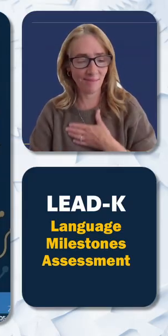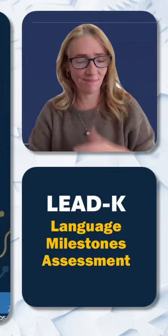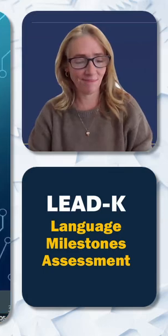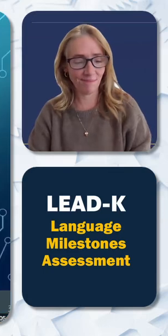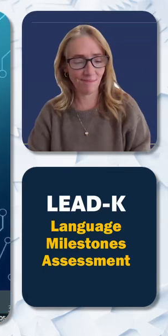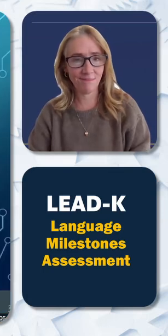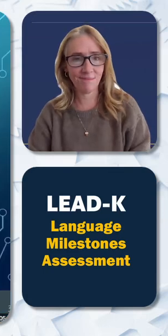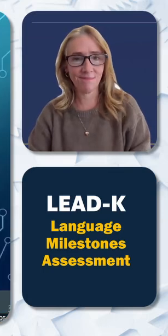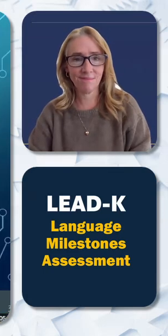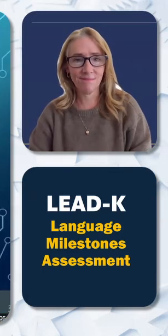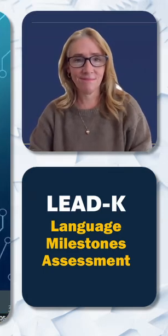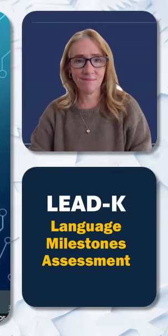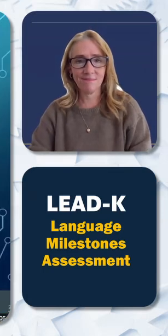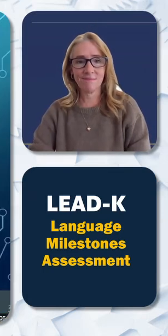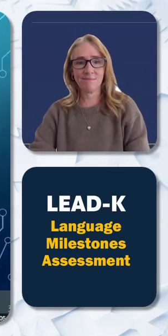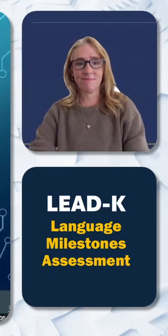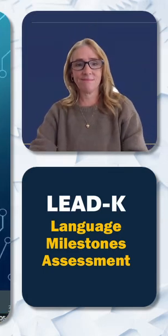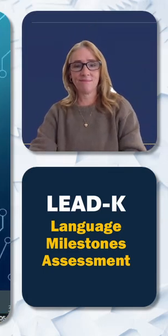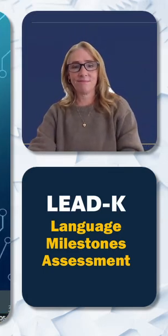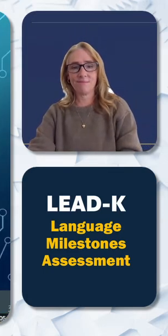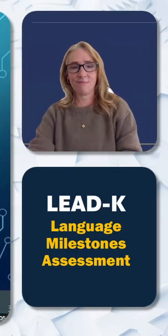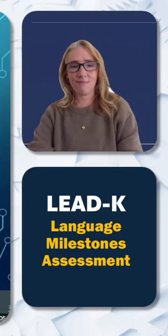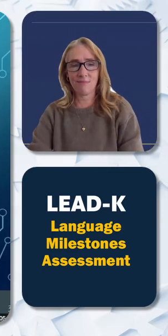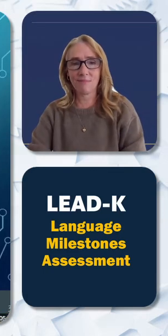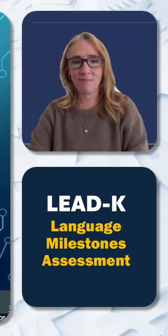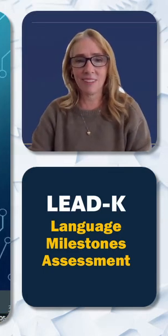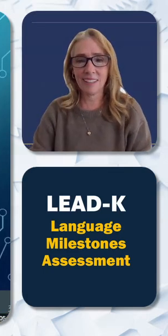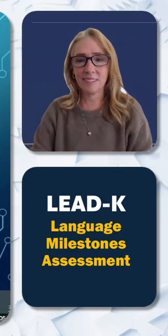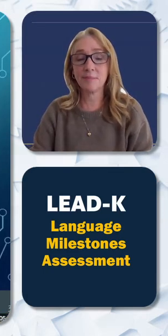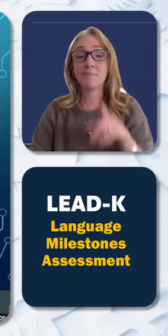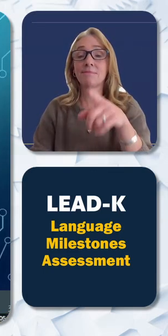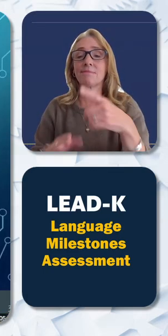Next slide, please.